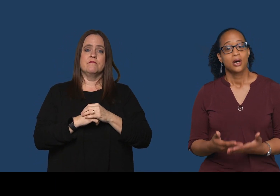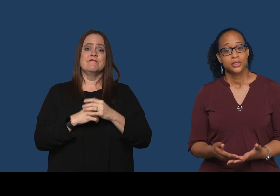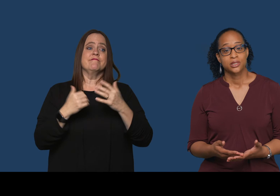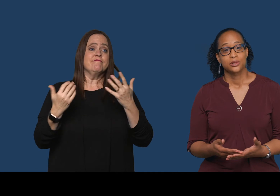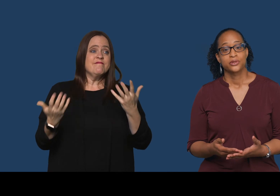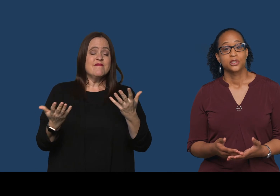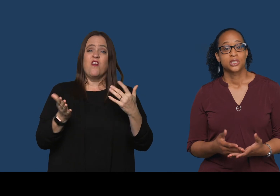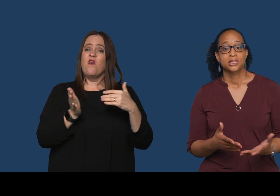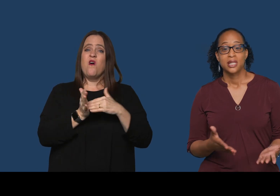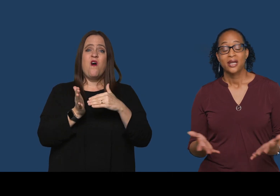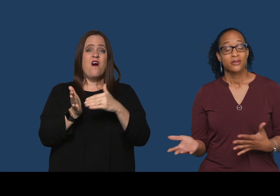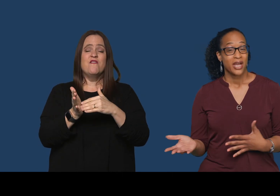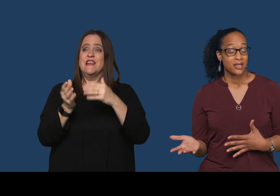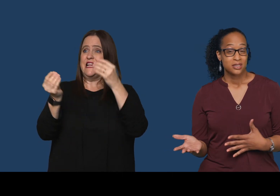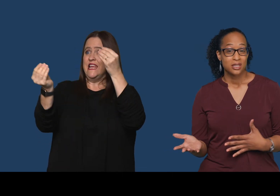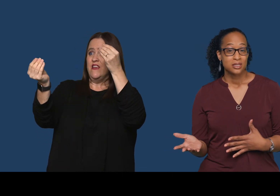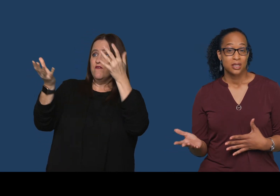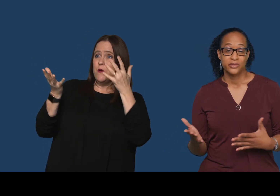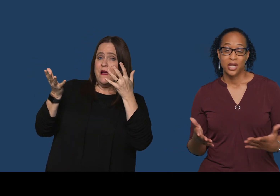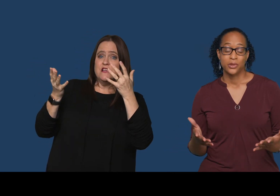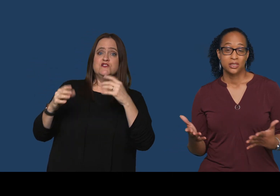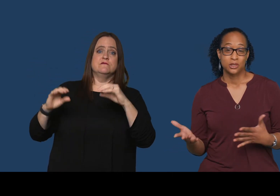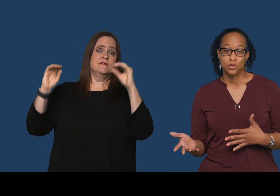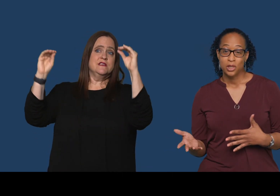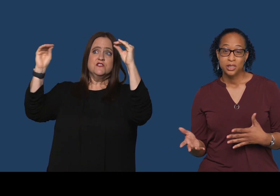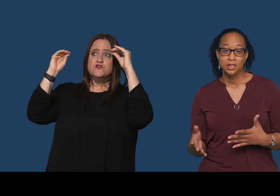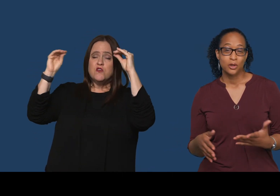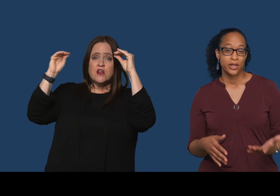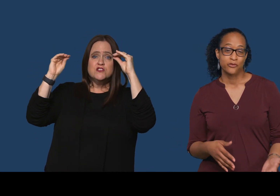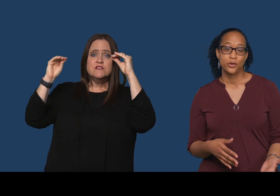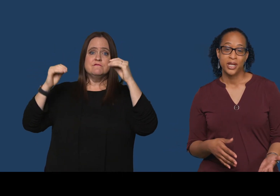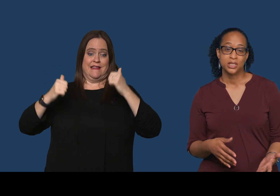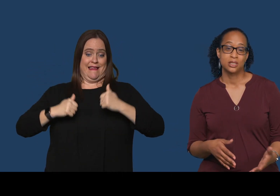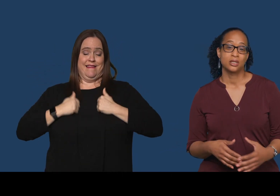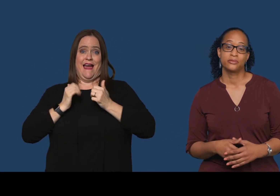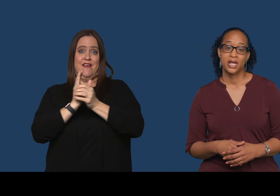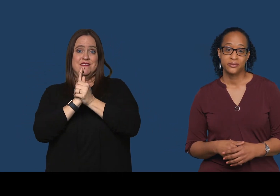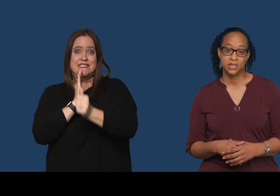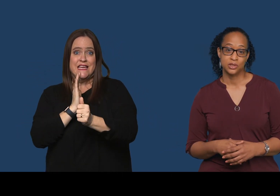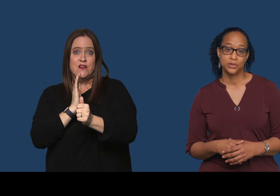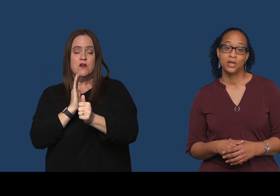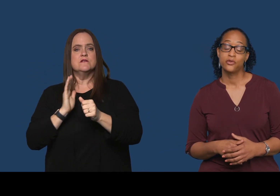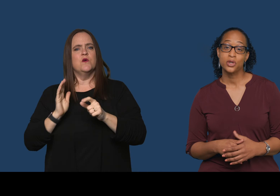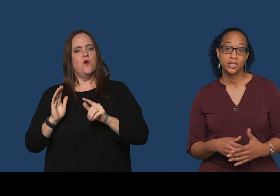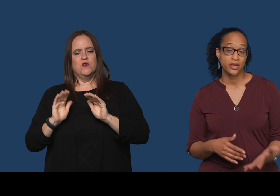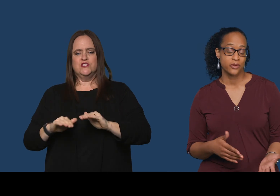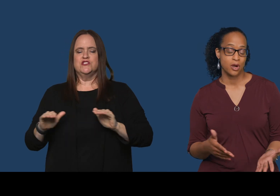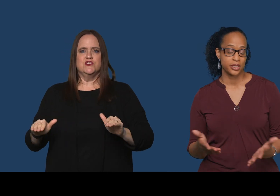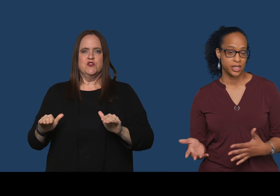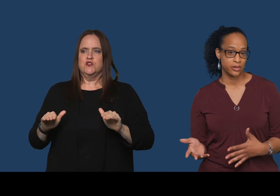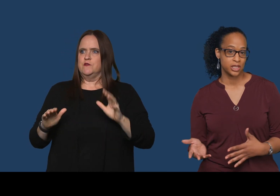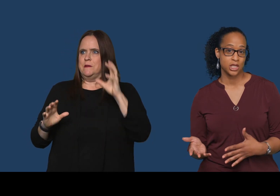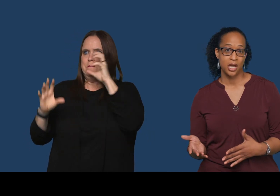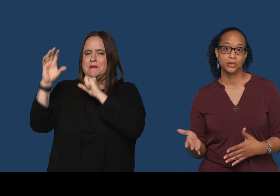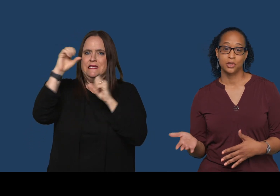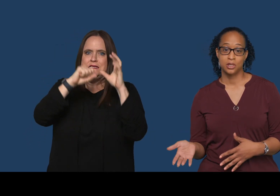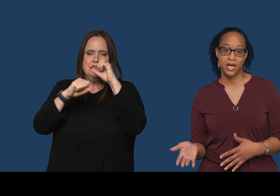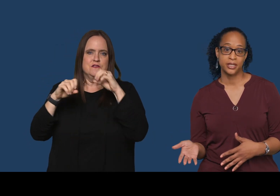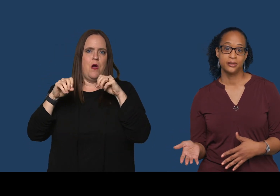Also there's just lack of access of direct instruction or information of life skills for a deaf or hard-of-hearing child or client.